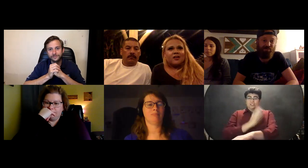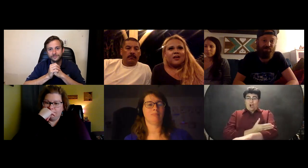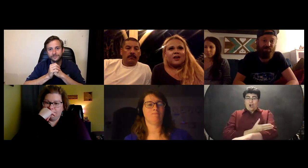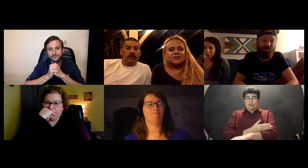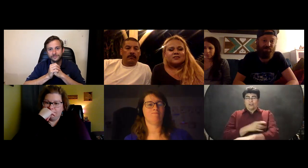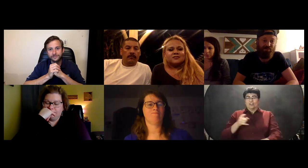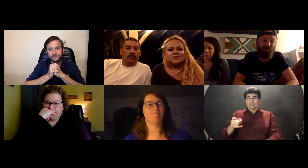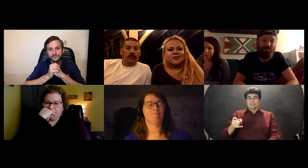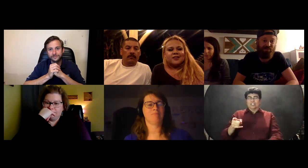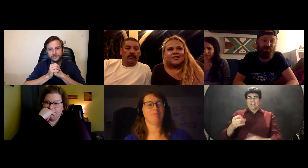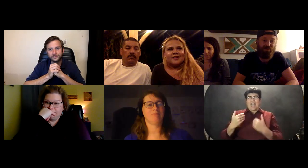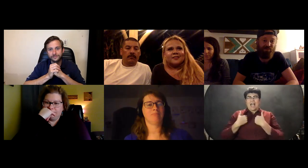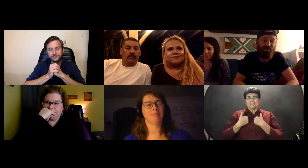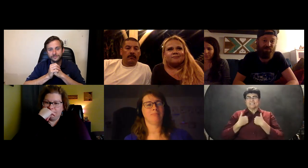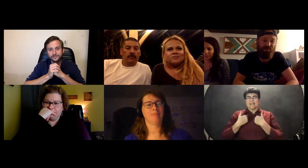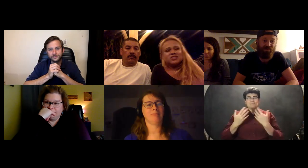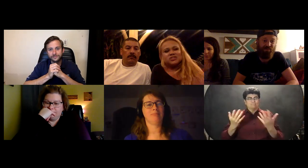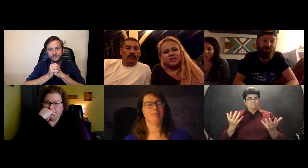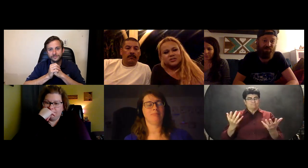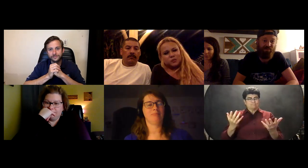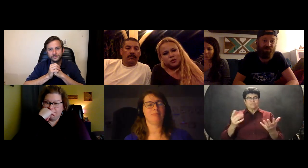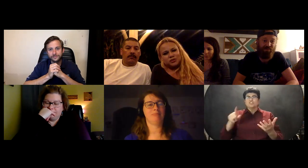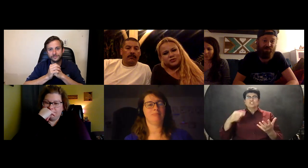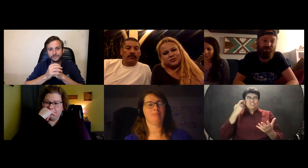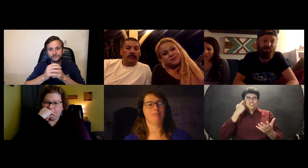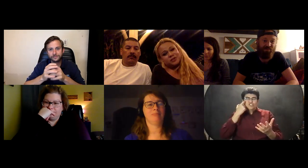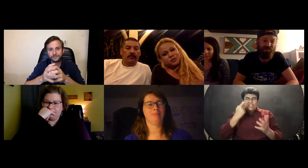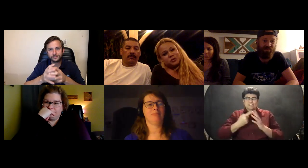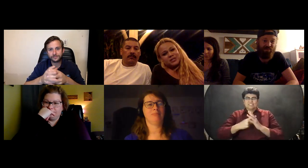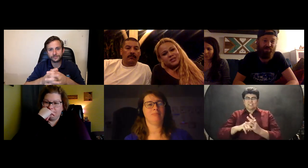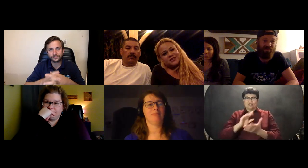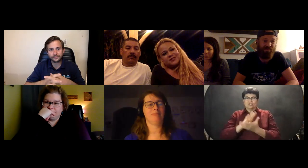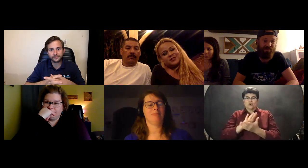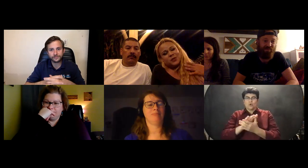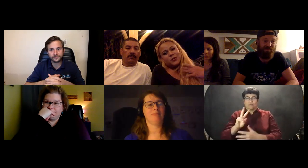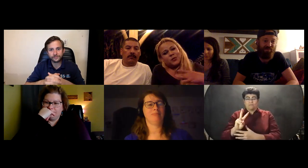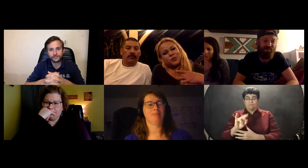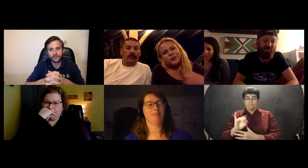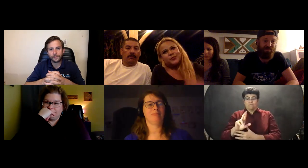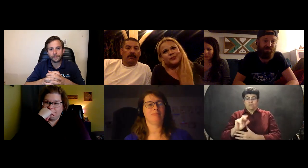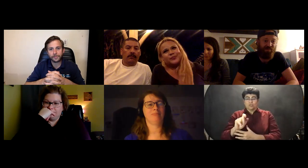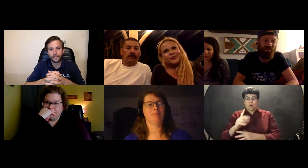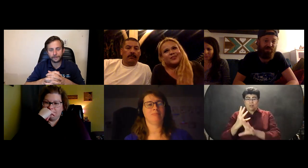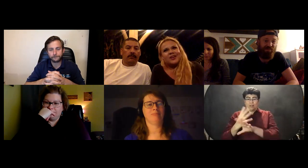has um just started schools